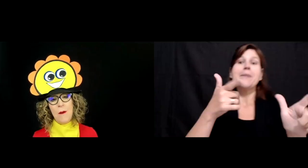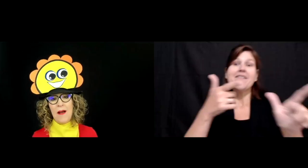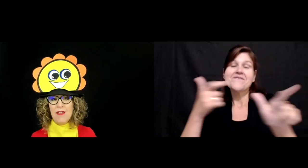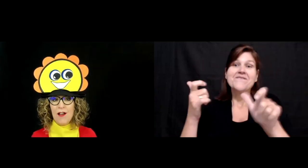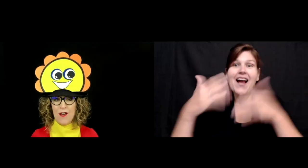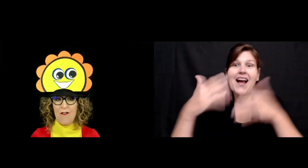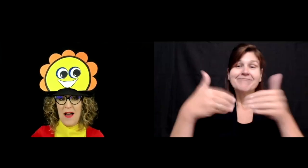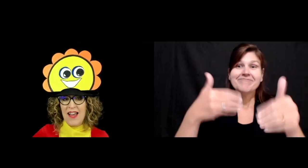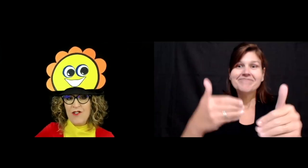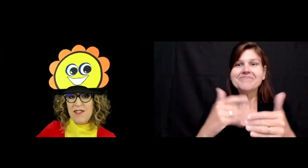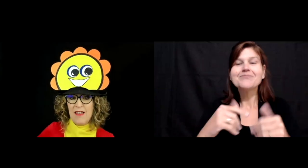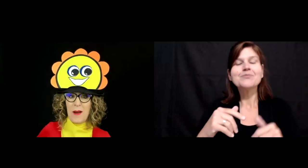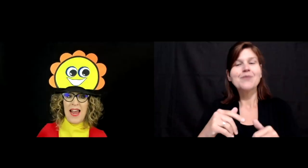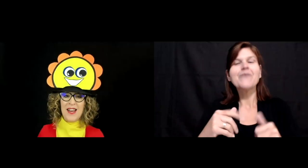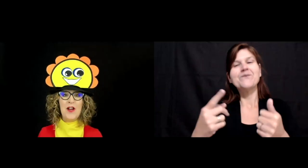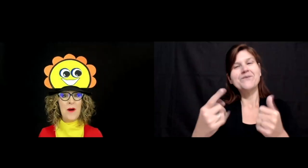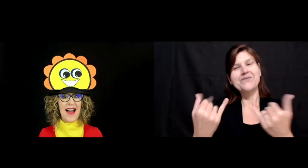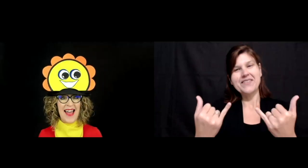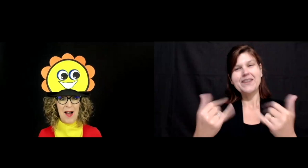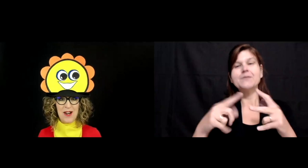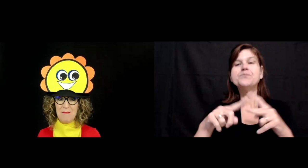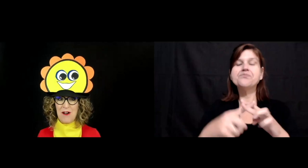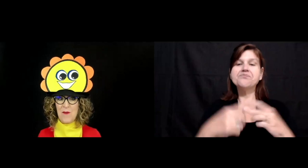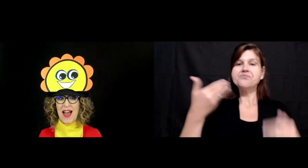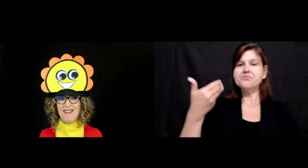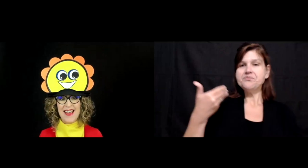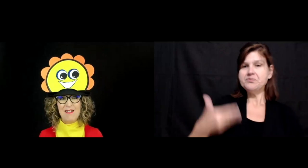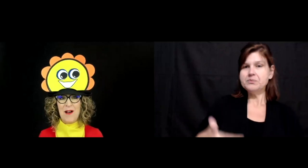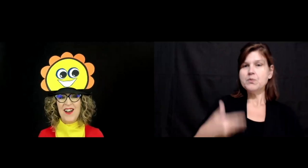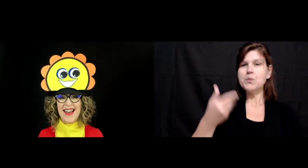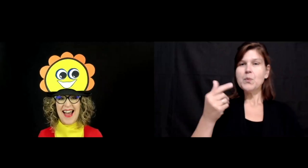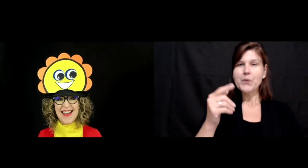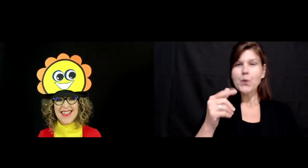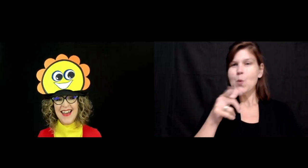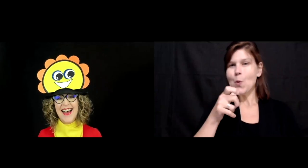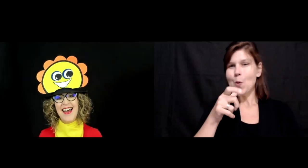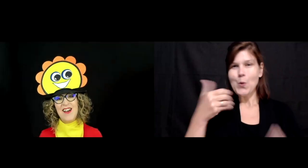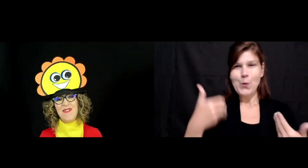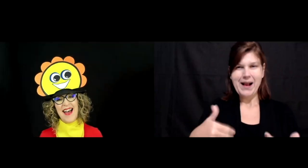So I'll start off by just explaining who I am when I'm not wearing a sparkly hat.